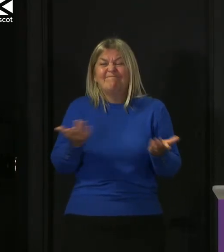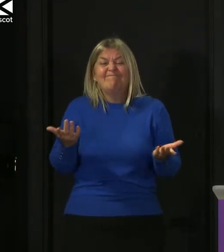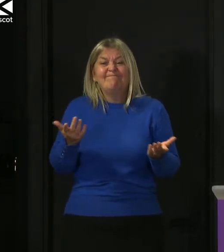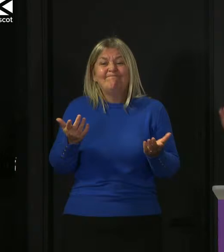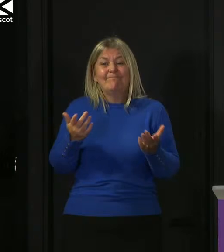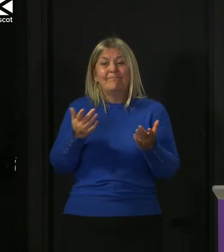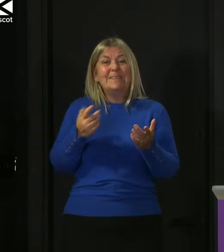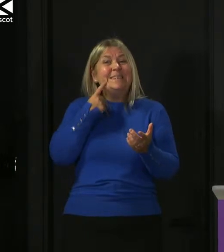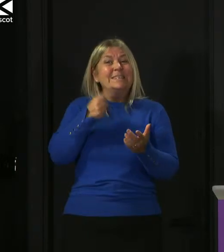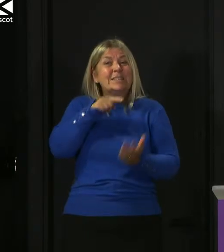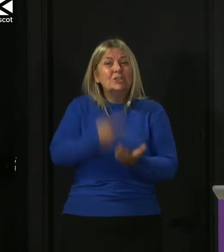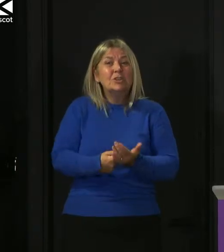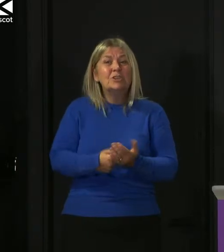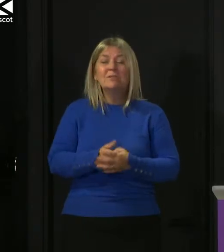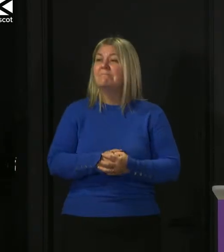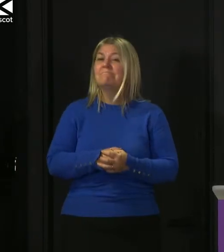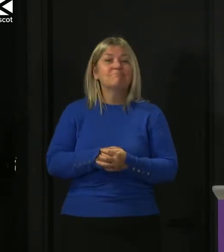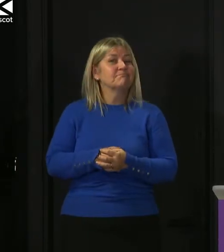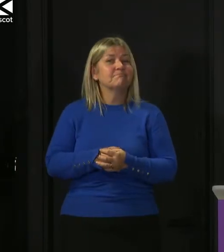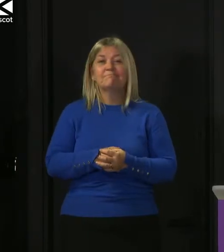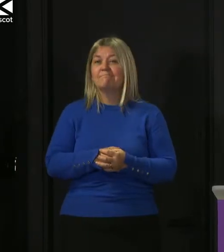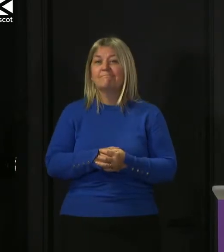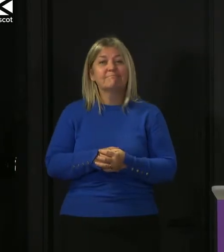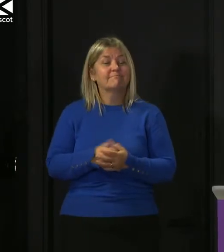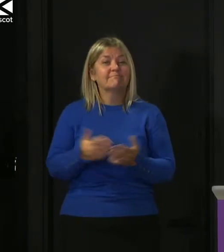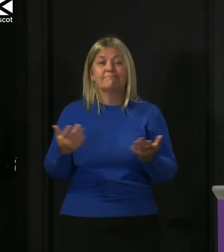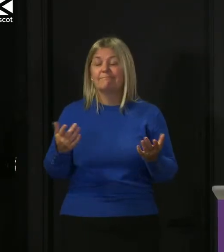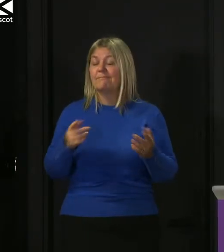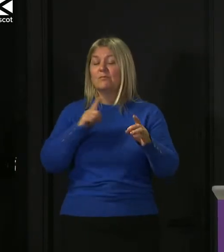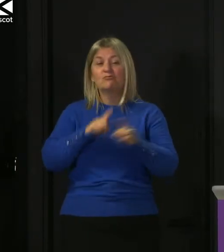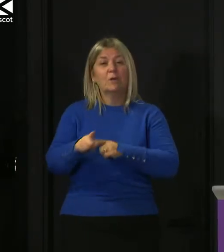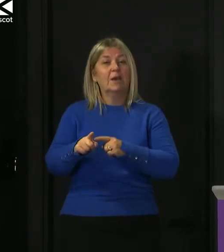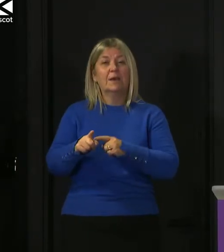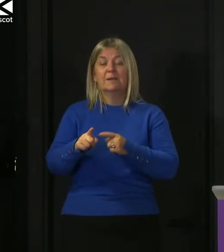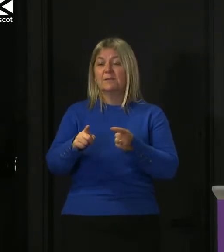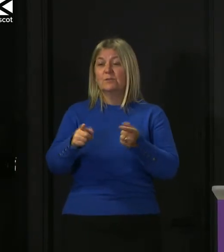or absolutely black and white. We are trying to manage a horrendously difficult situation,